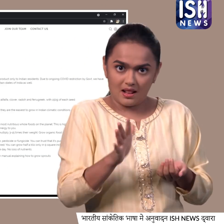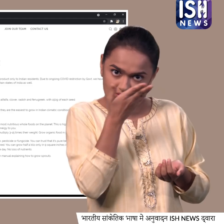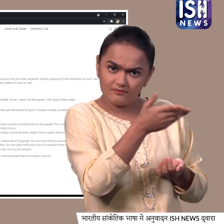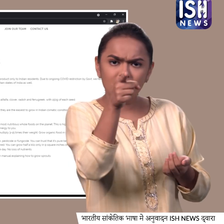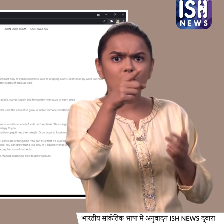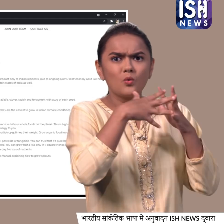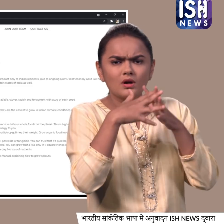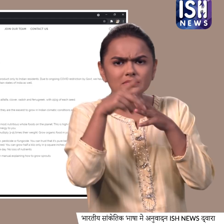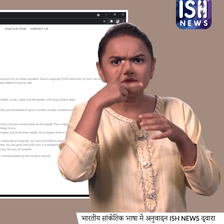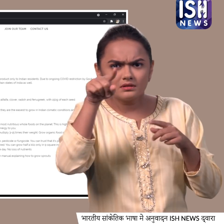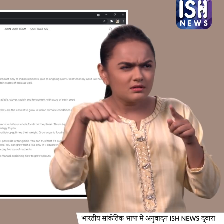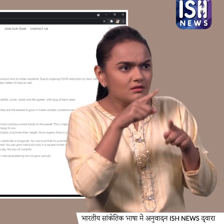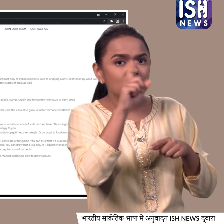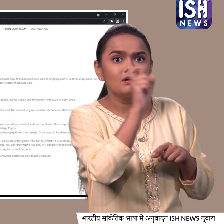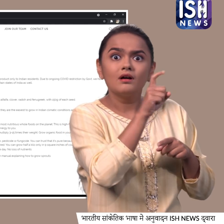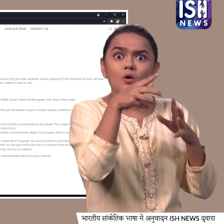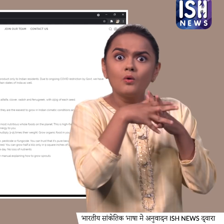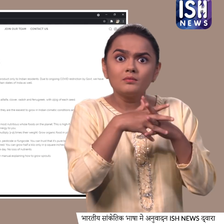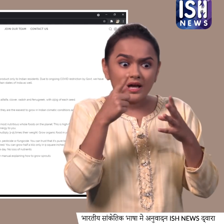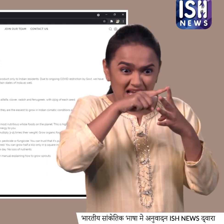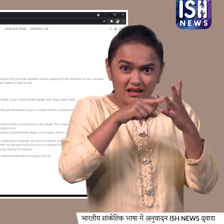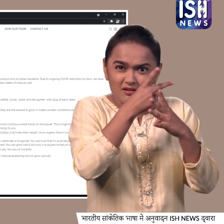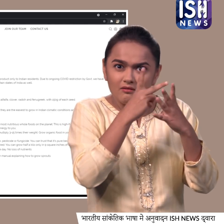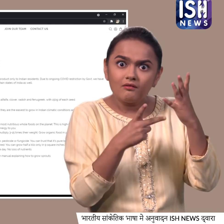From this website, you can order packets for all 4 varieties